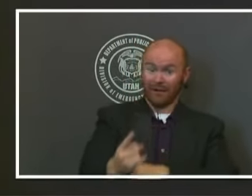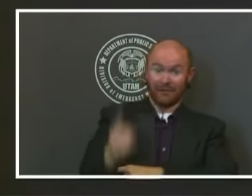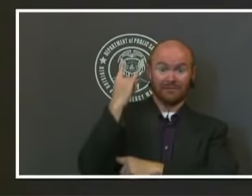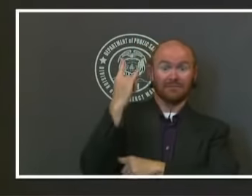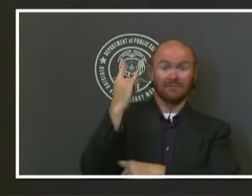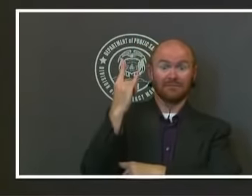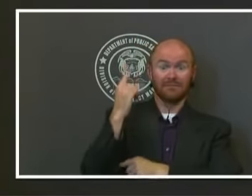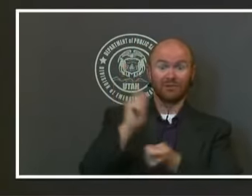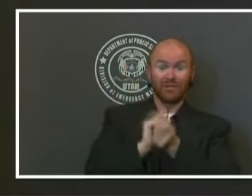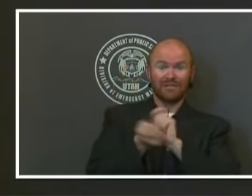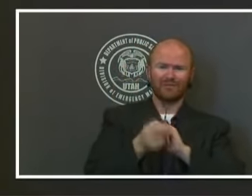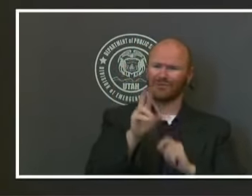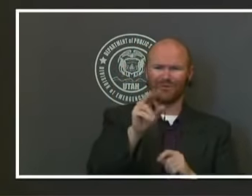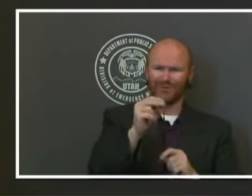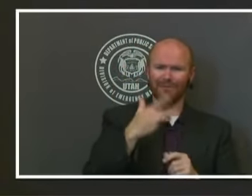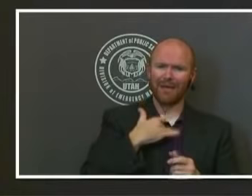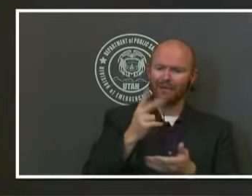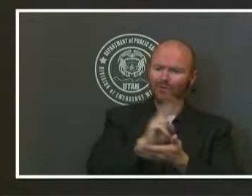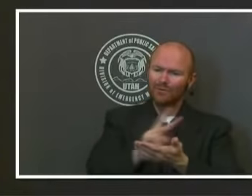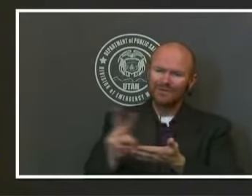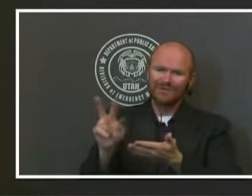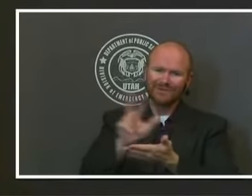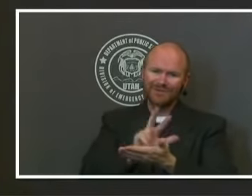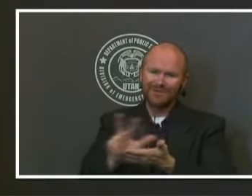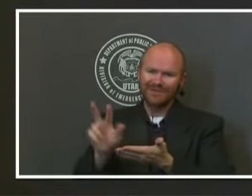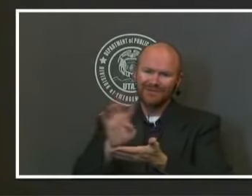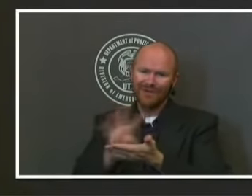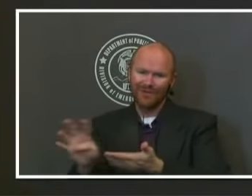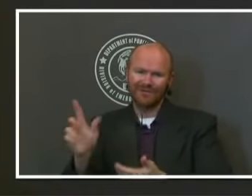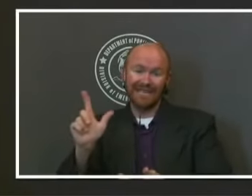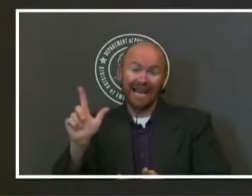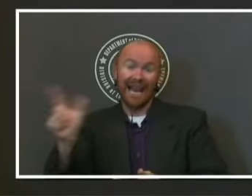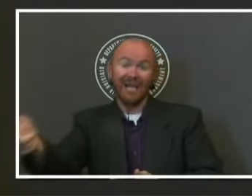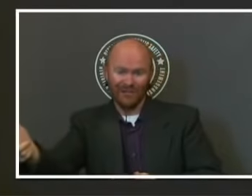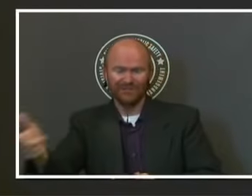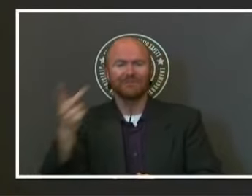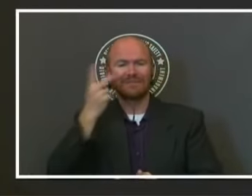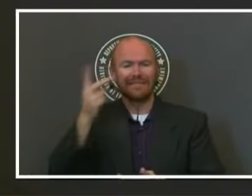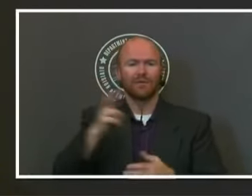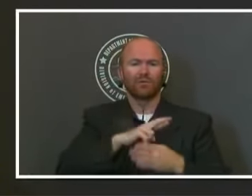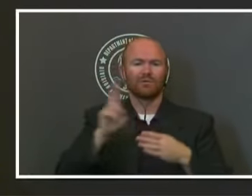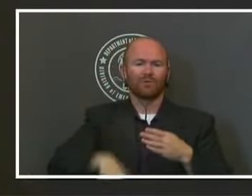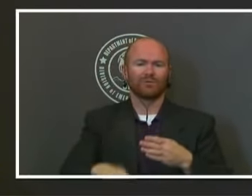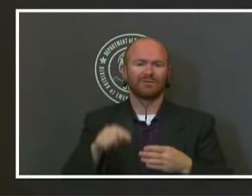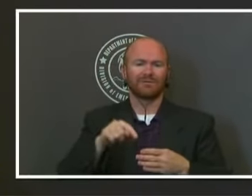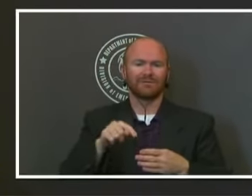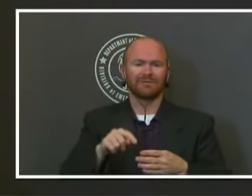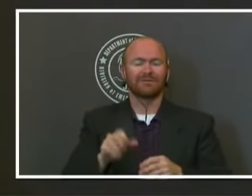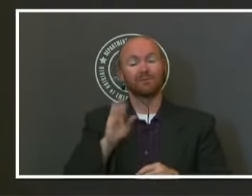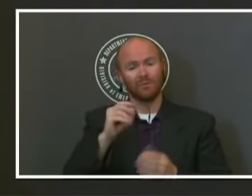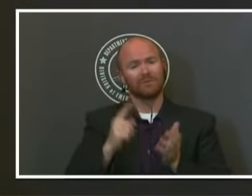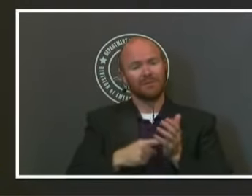policies are not easily ascertainable